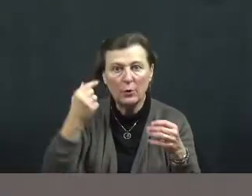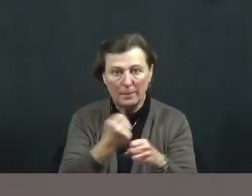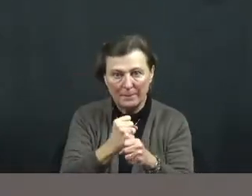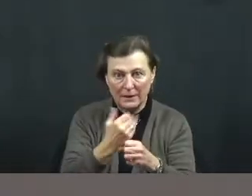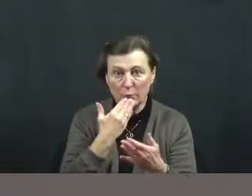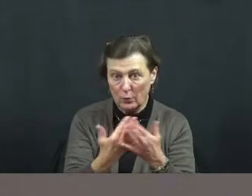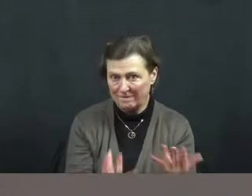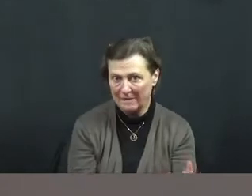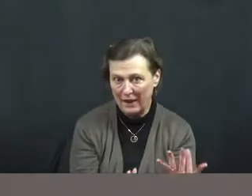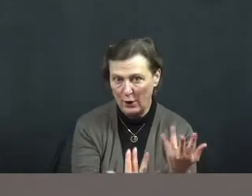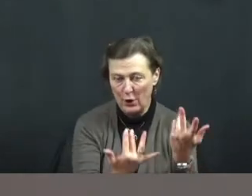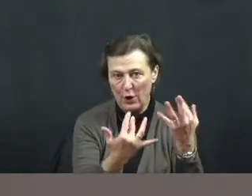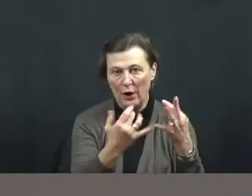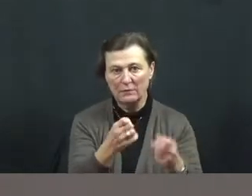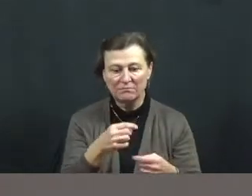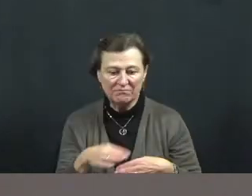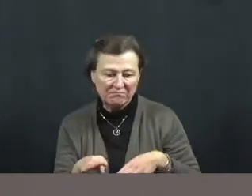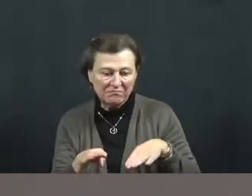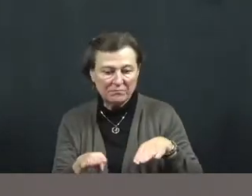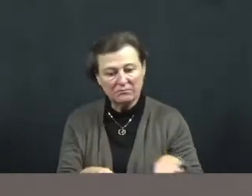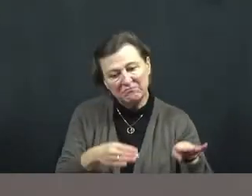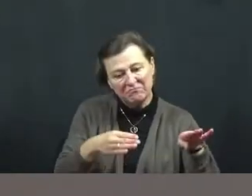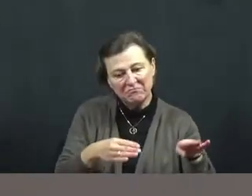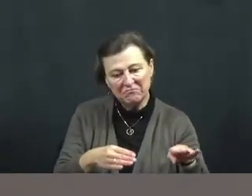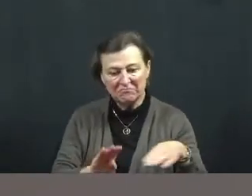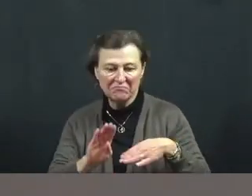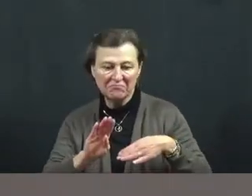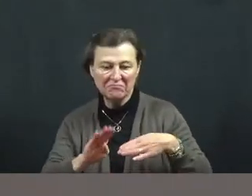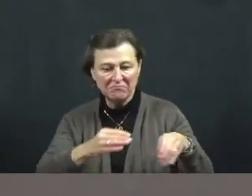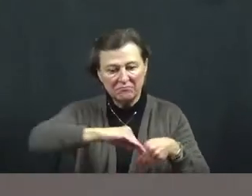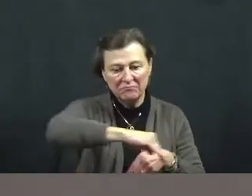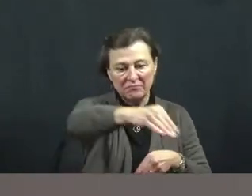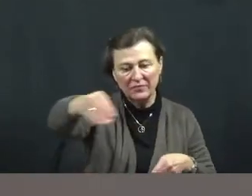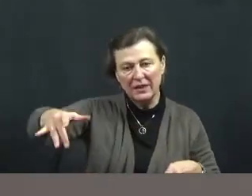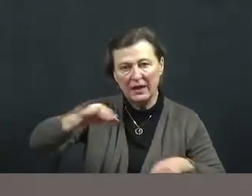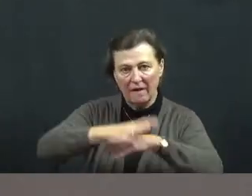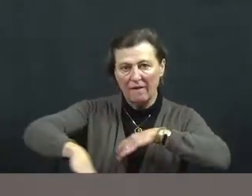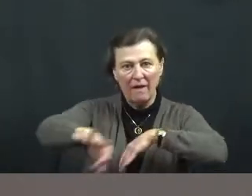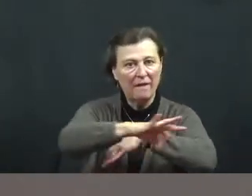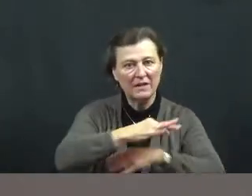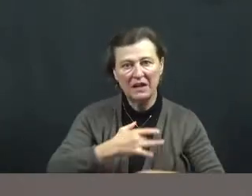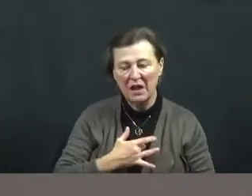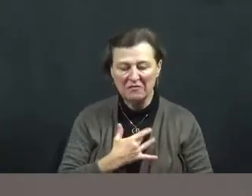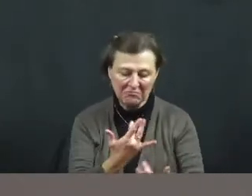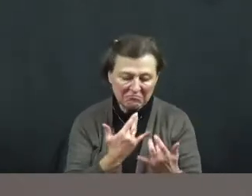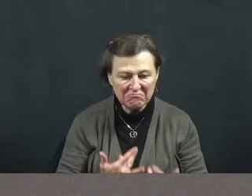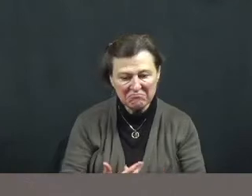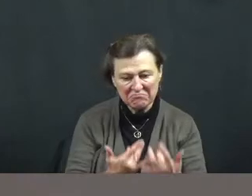He was walking just on the edge of the farmer's field, feeling very sorry for himself, when